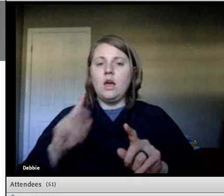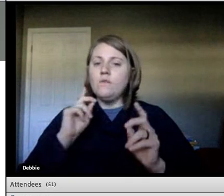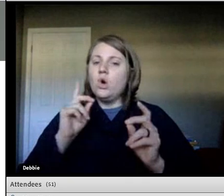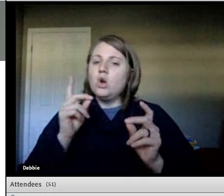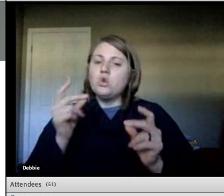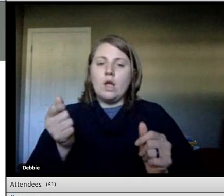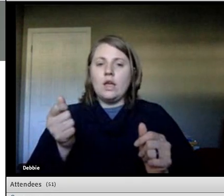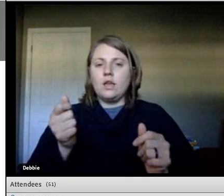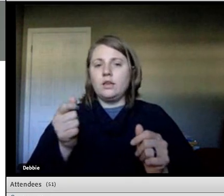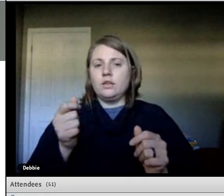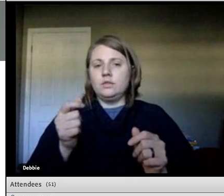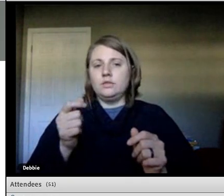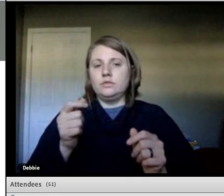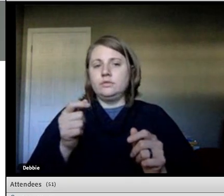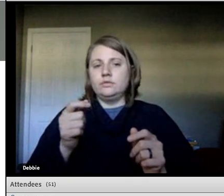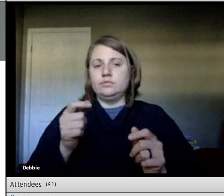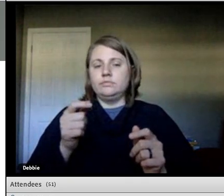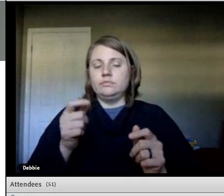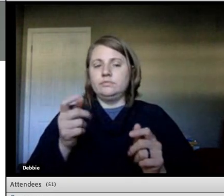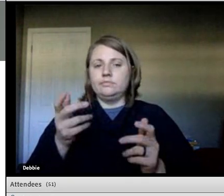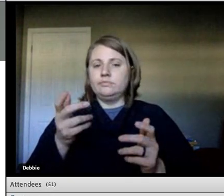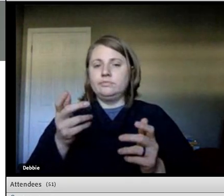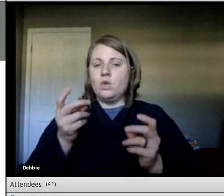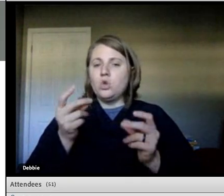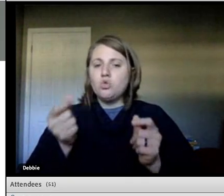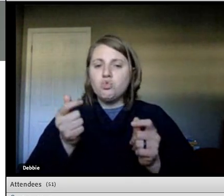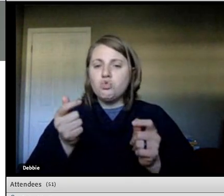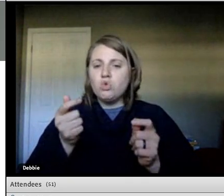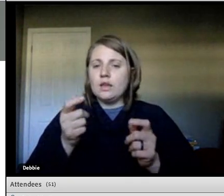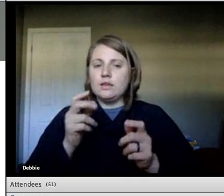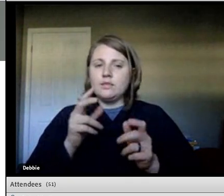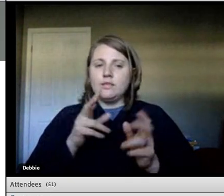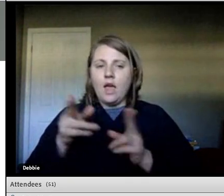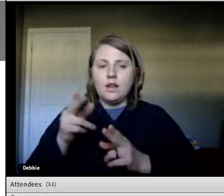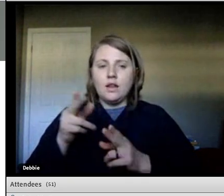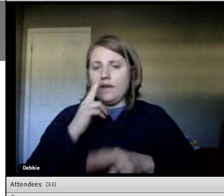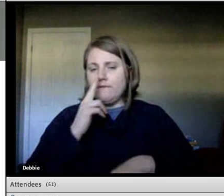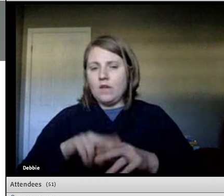quick kind of fun changes, these are really easy to use.